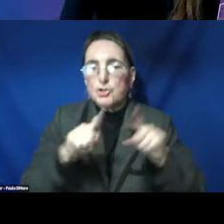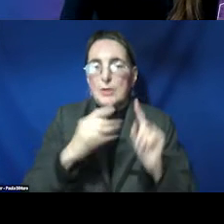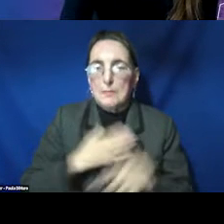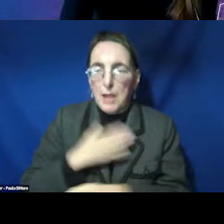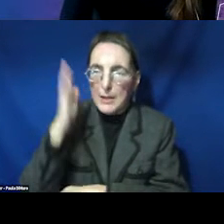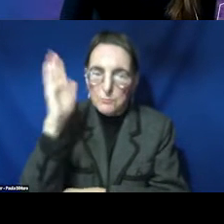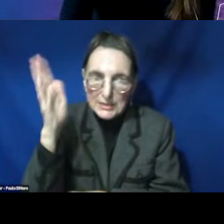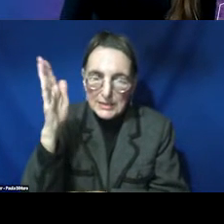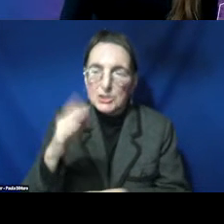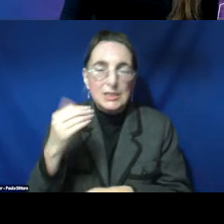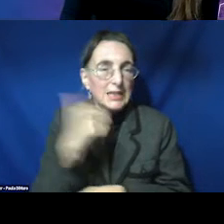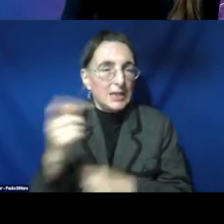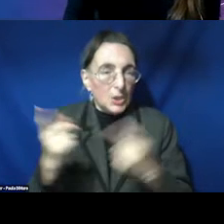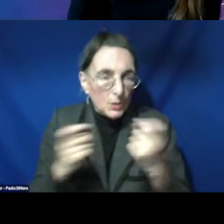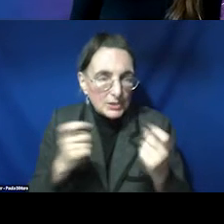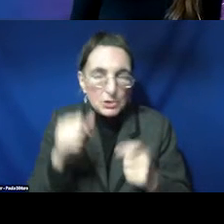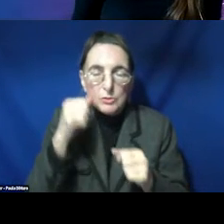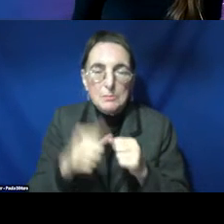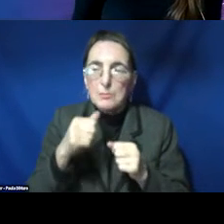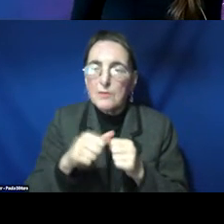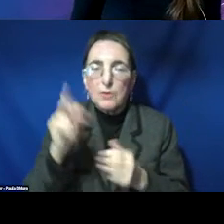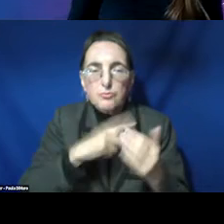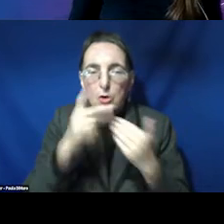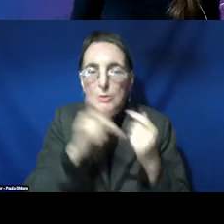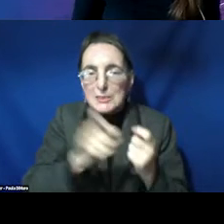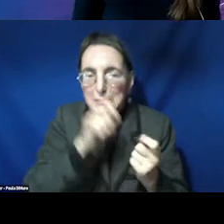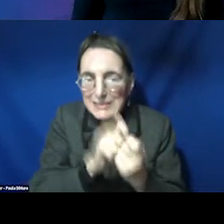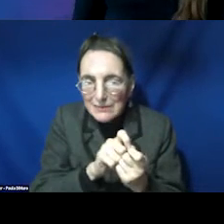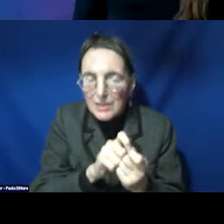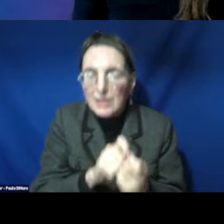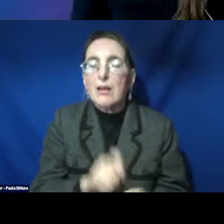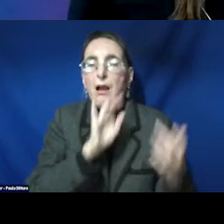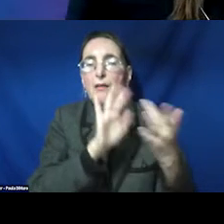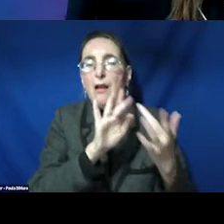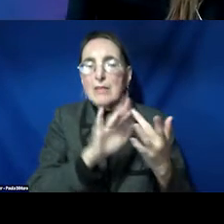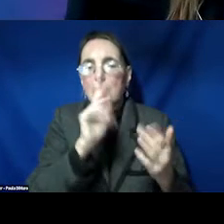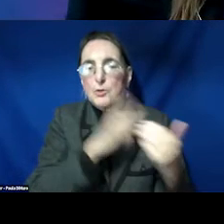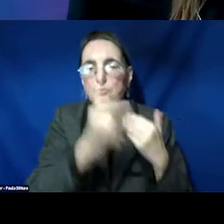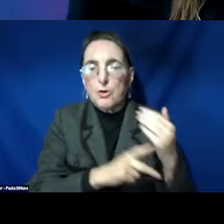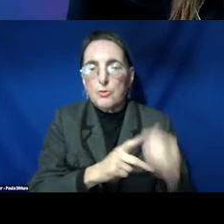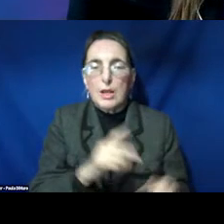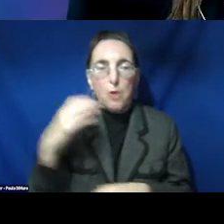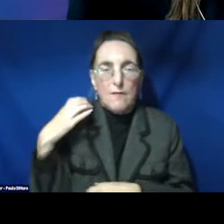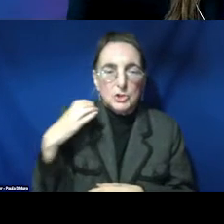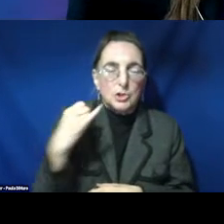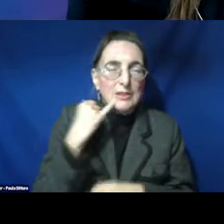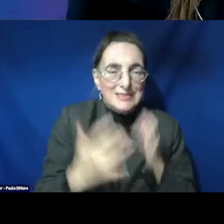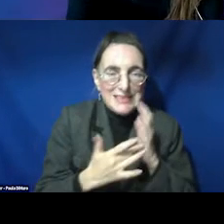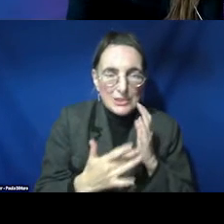And if you have questions, remember, for program-specific items, contact your program officer. If it is technical, contact IT Help Central.